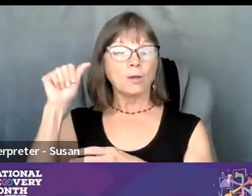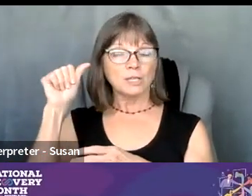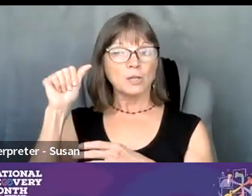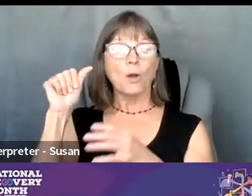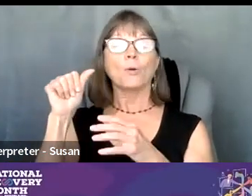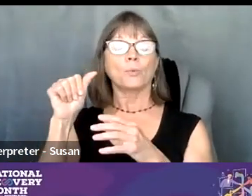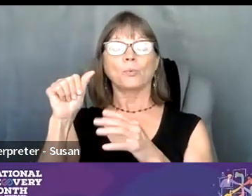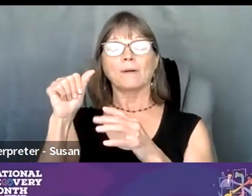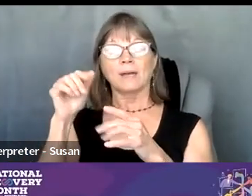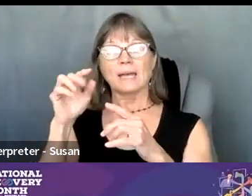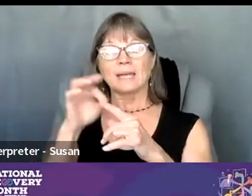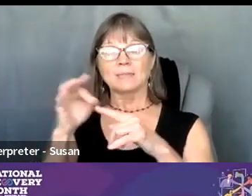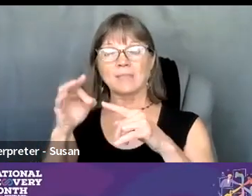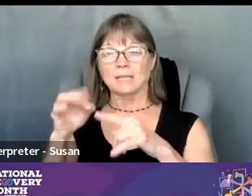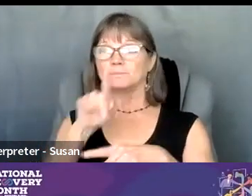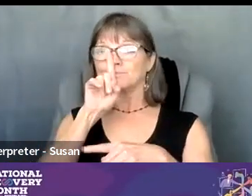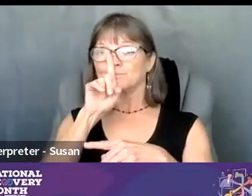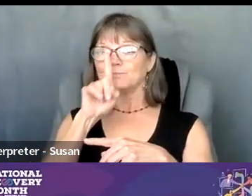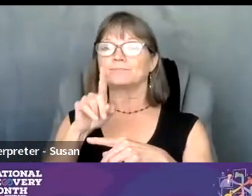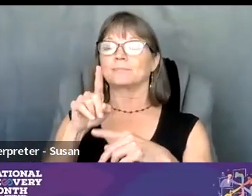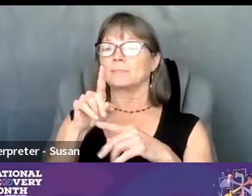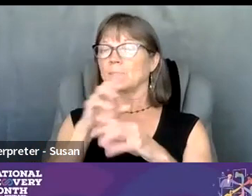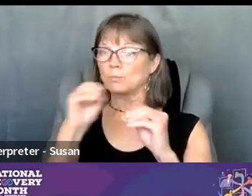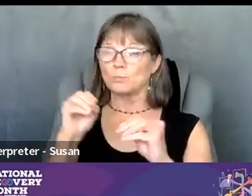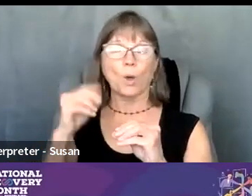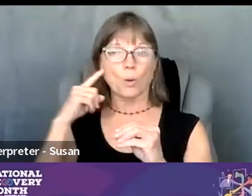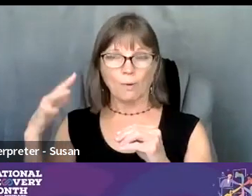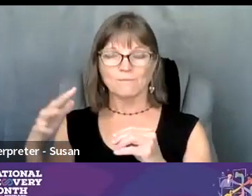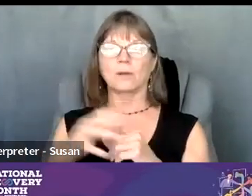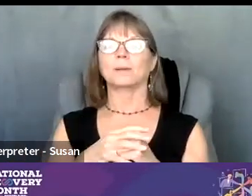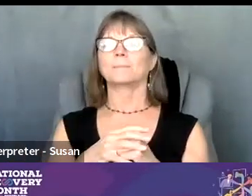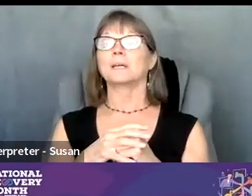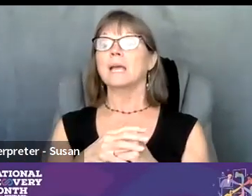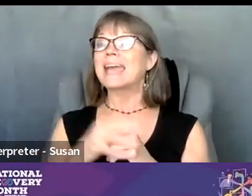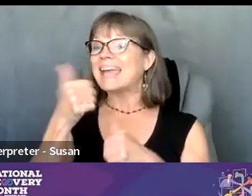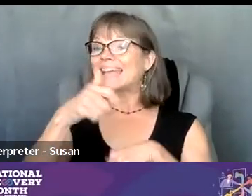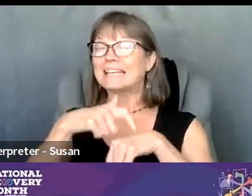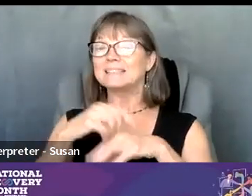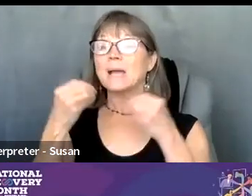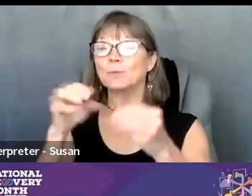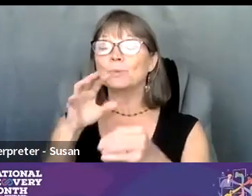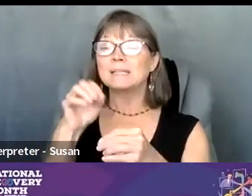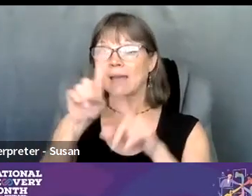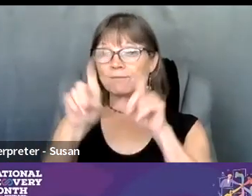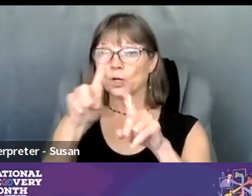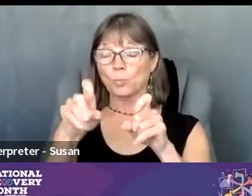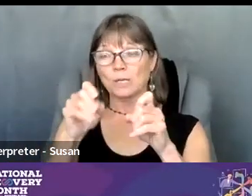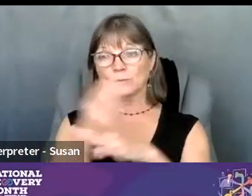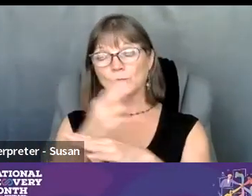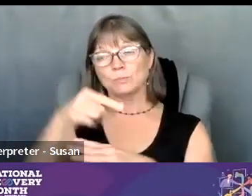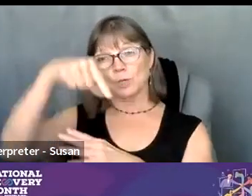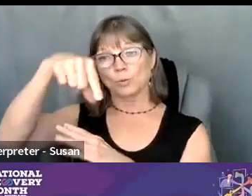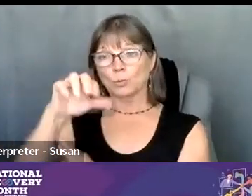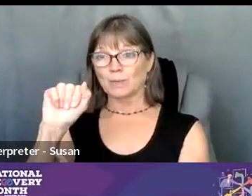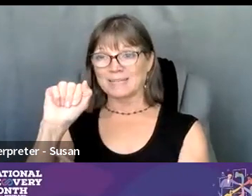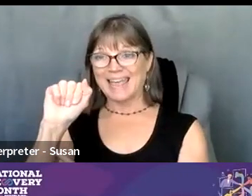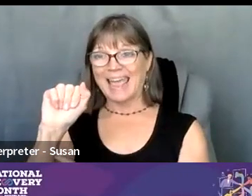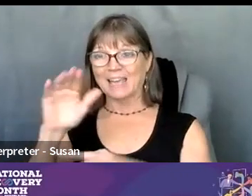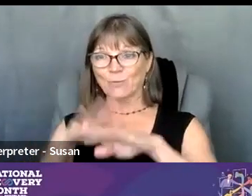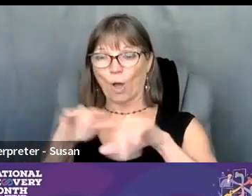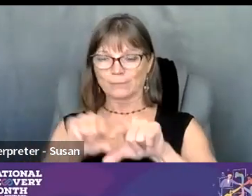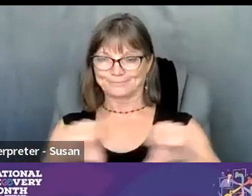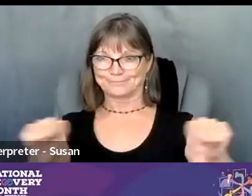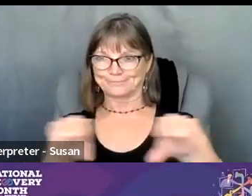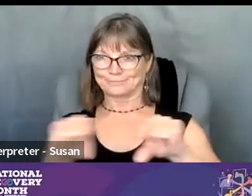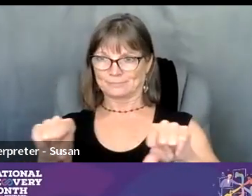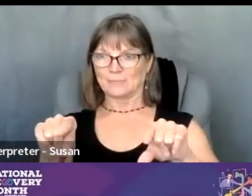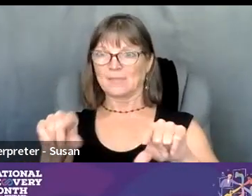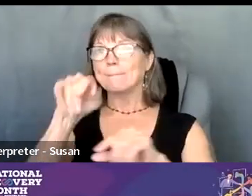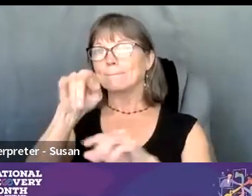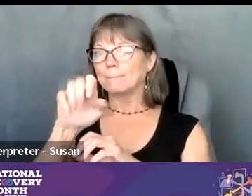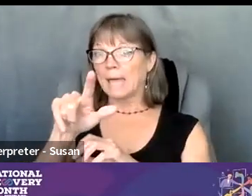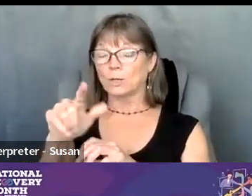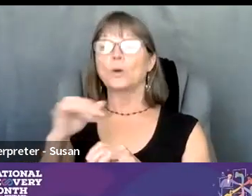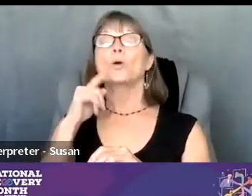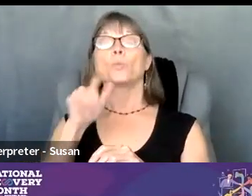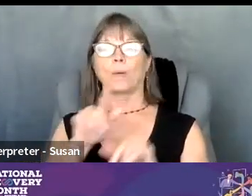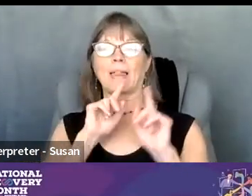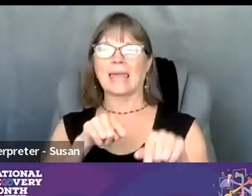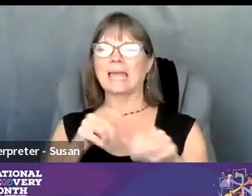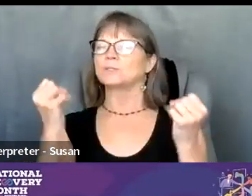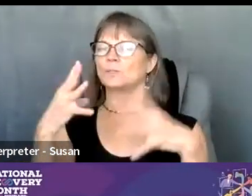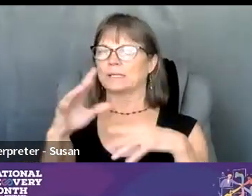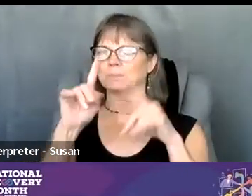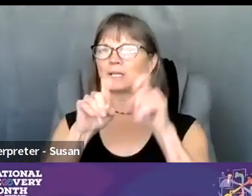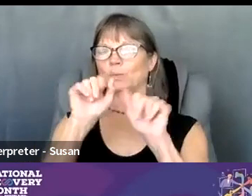Strategy Planning Office: Questions can be submitted any time during the presentation using the Q. And A. Feature located on your control panel. We will answer as many questions as time allows. Towards the end of the presentation